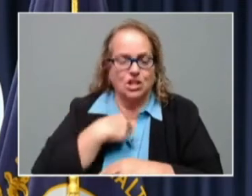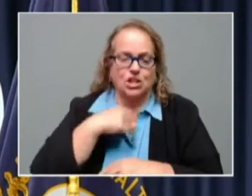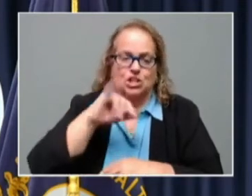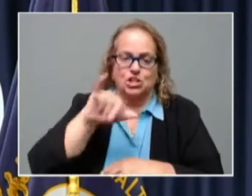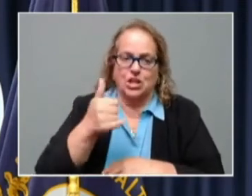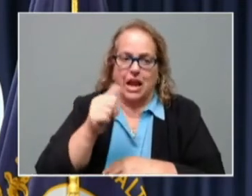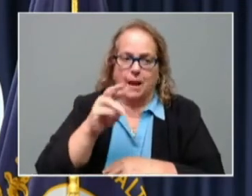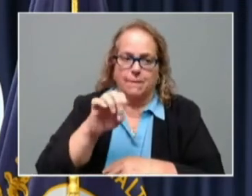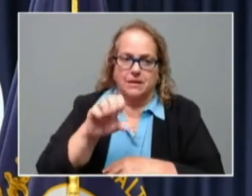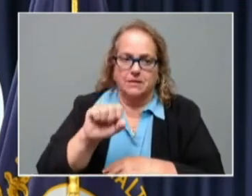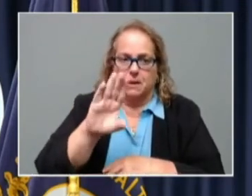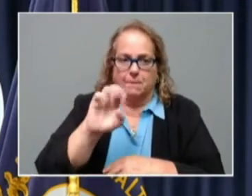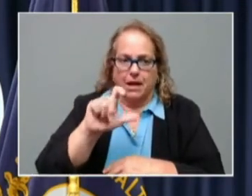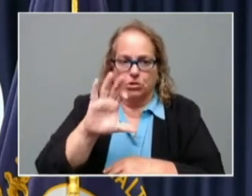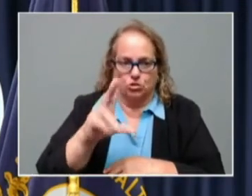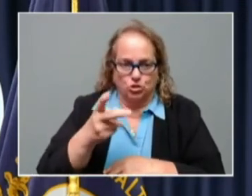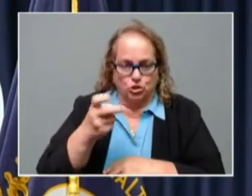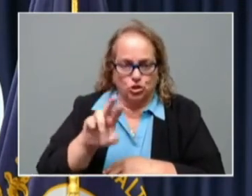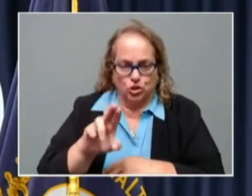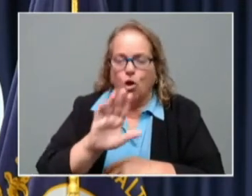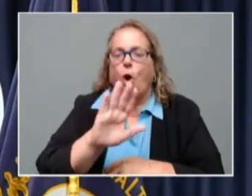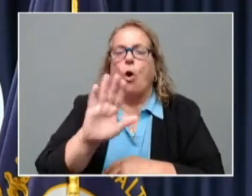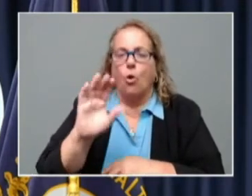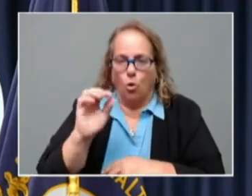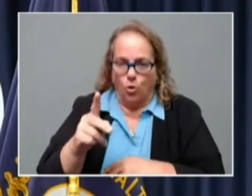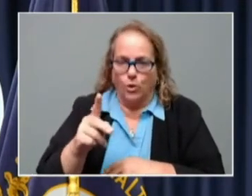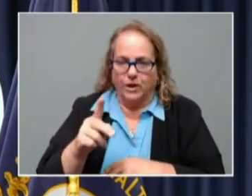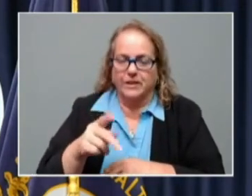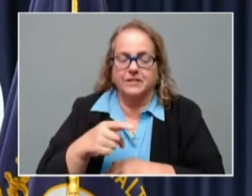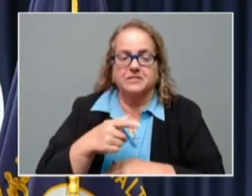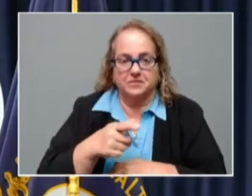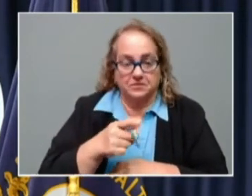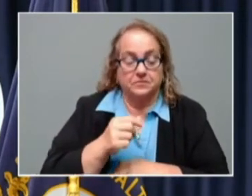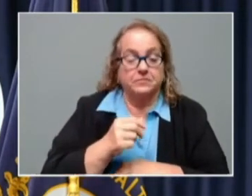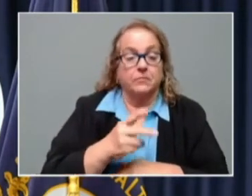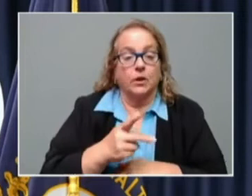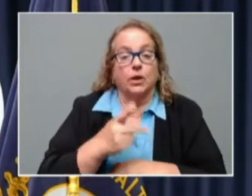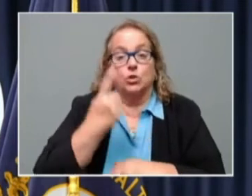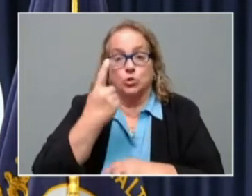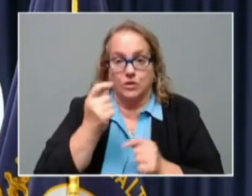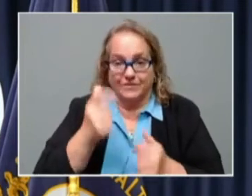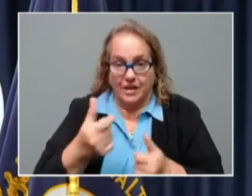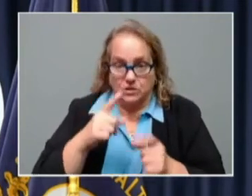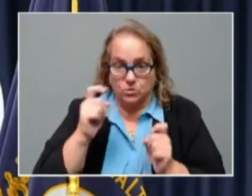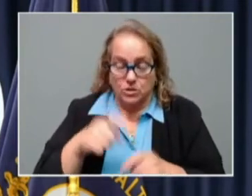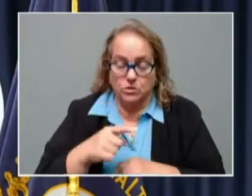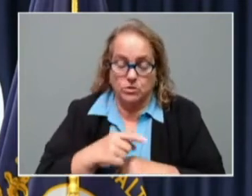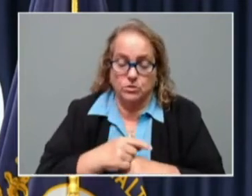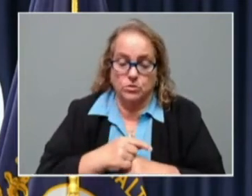you doing today? Good. Um two quick questions. One what? Um I'm sure you